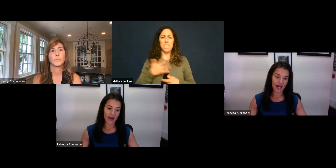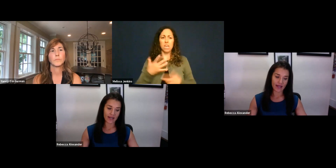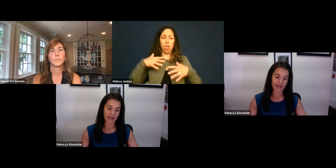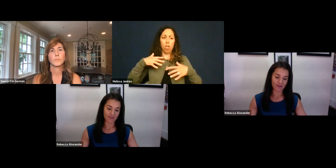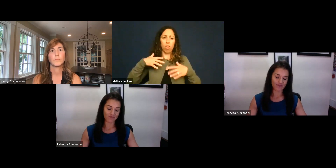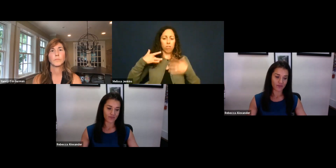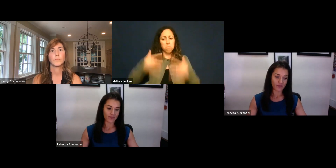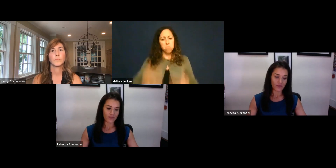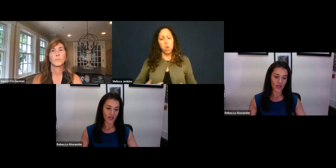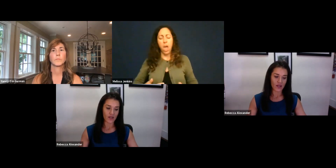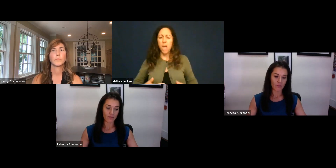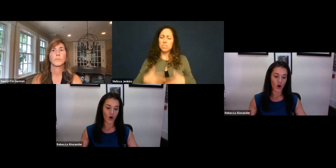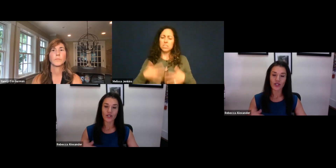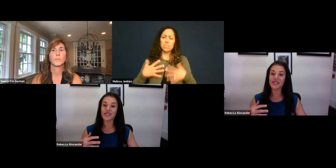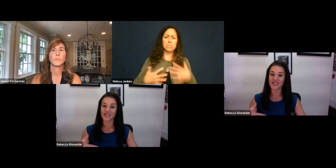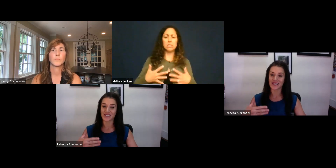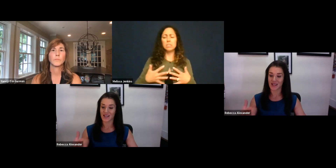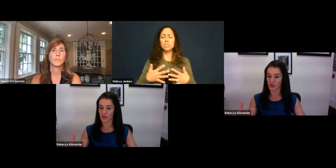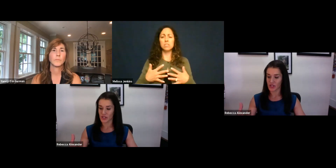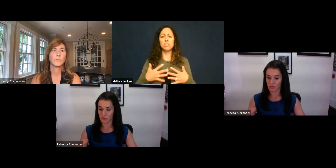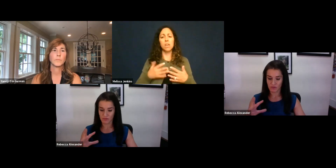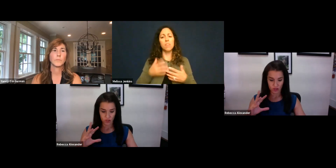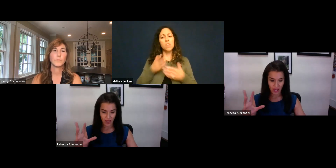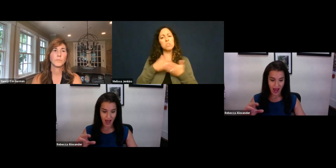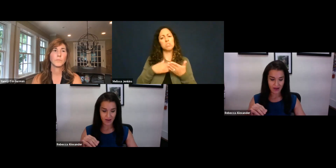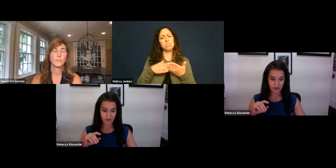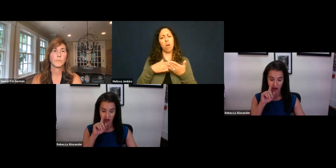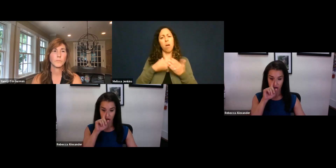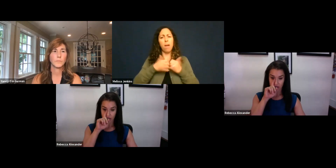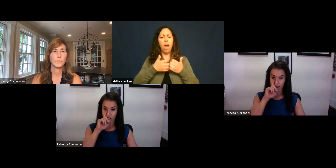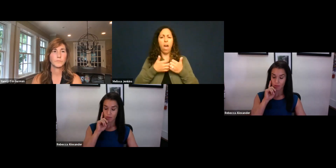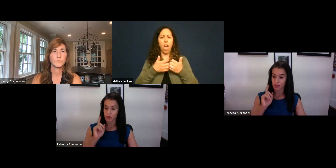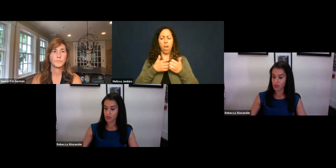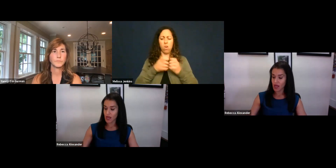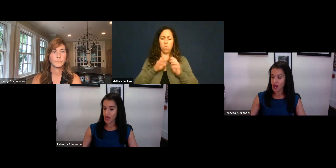And pardon the example here, but for lack of a better example,